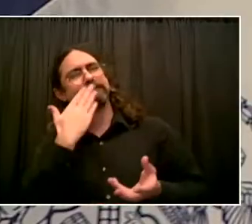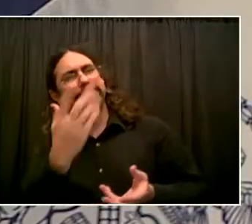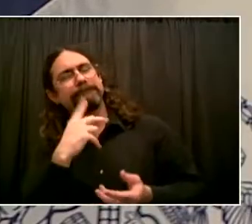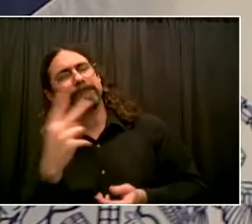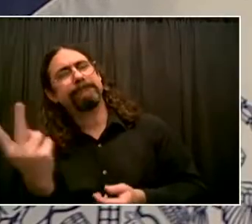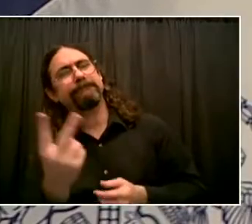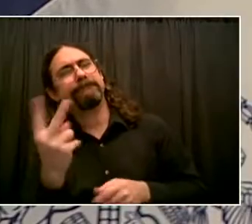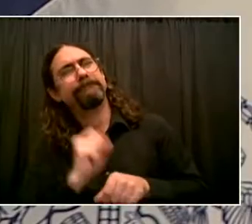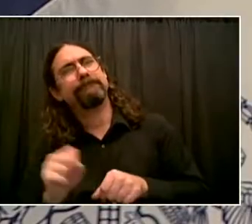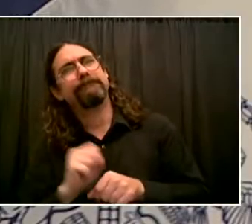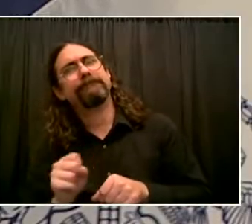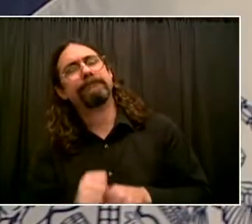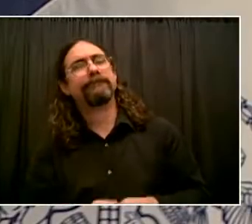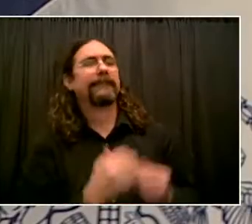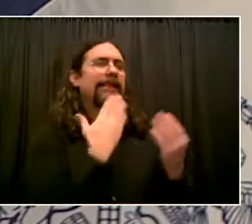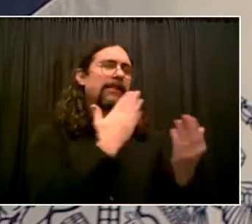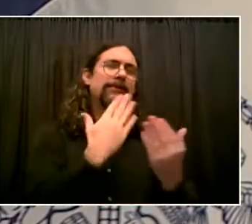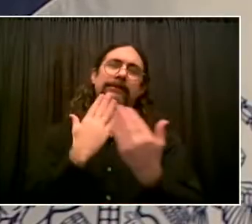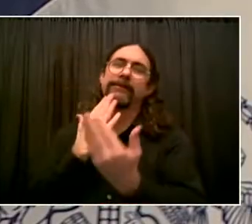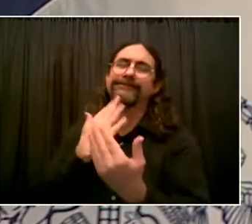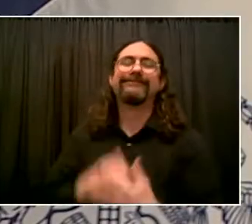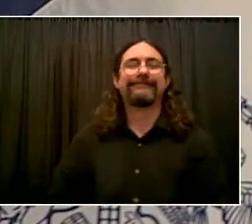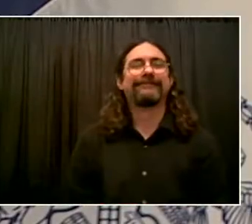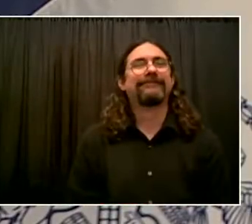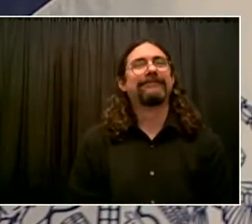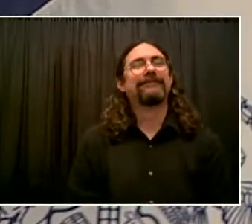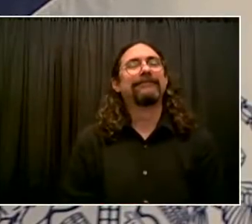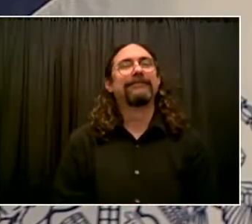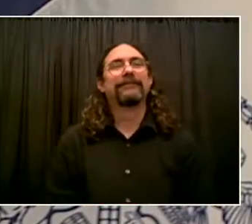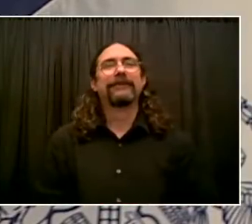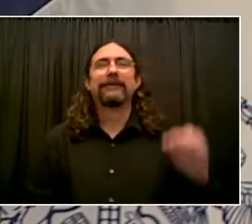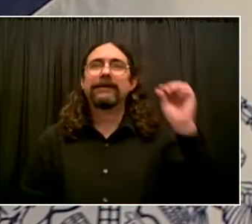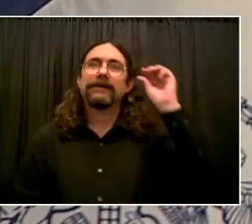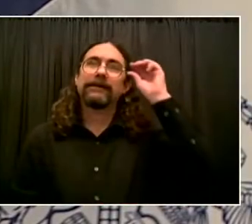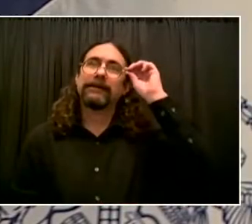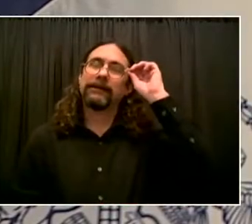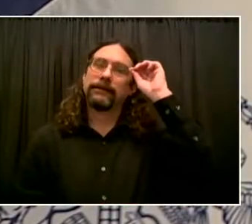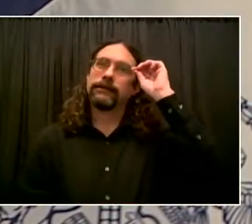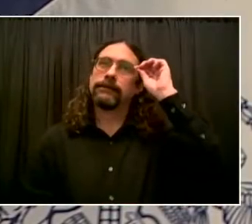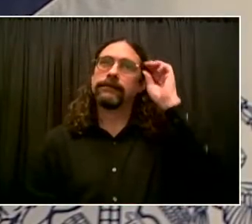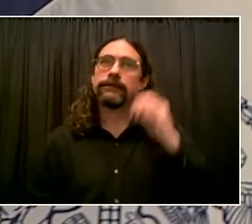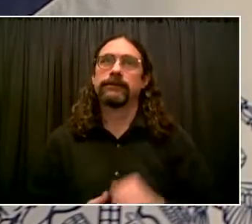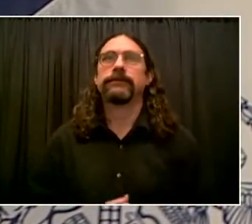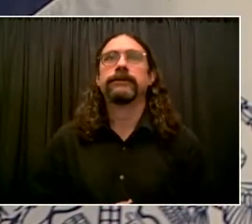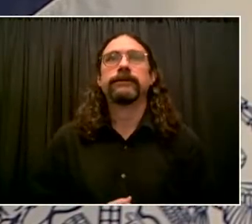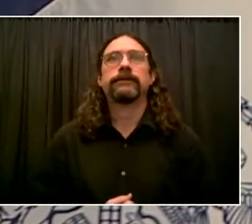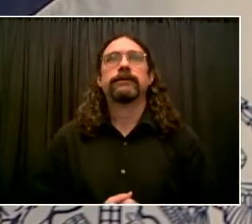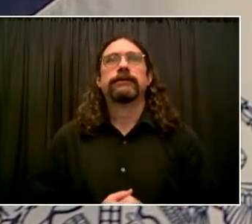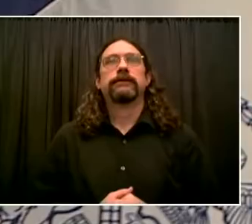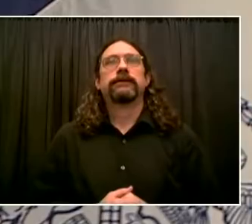YOU HAVE MADE DURING THE PANDEMIC, THANK YOU BOTH SO MUCH.